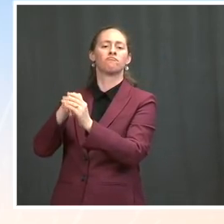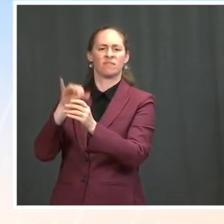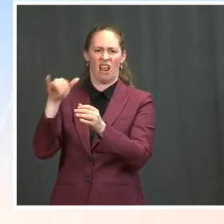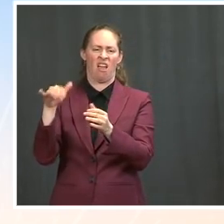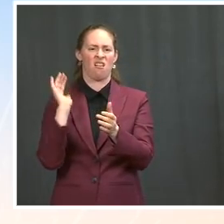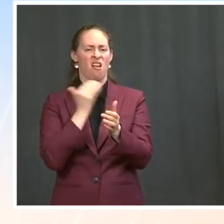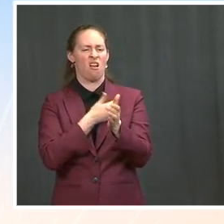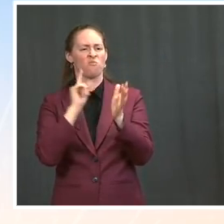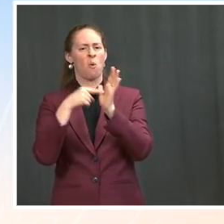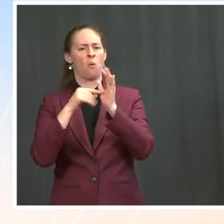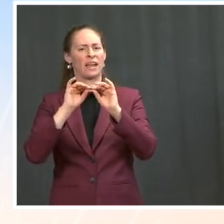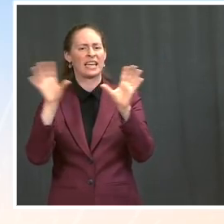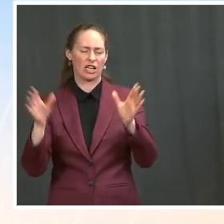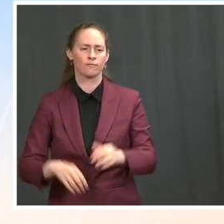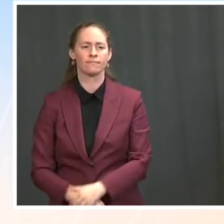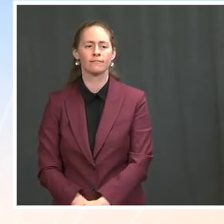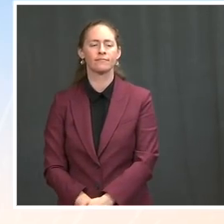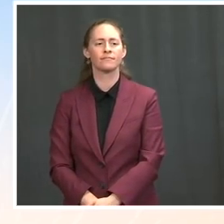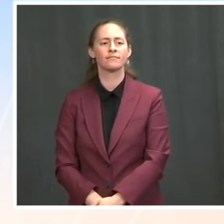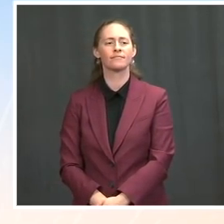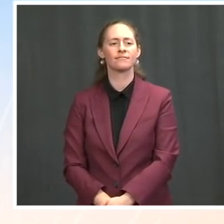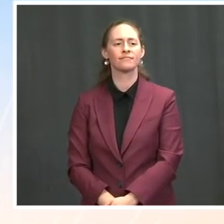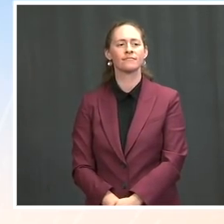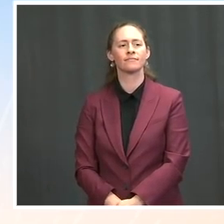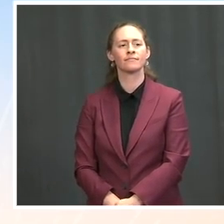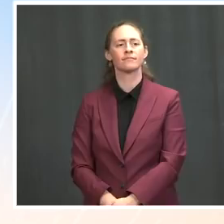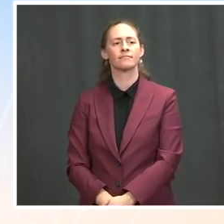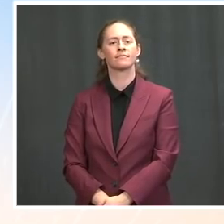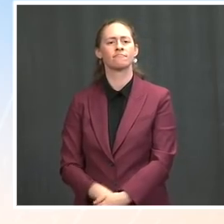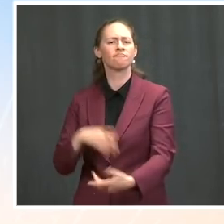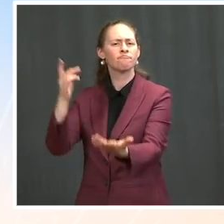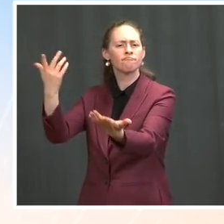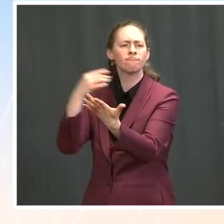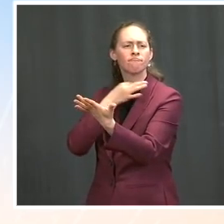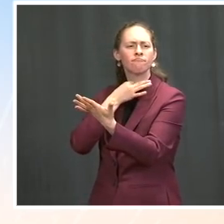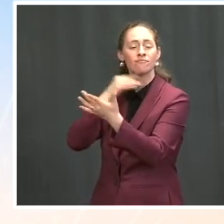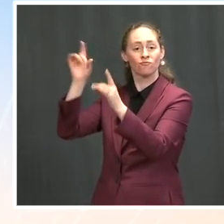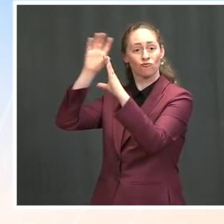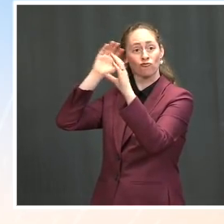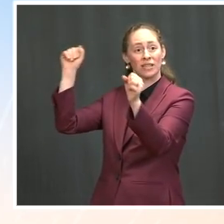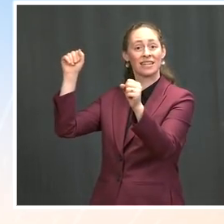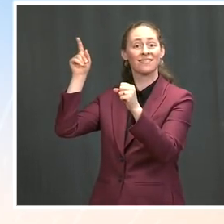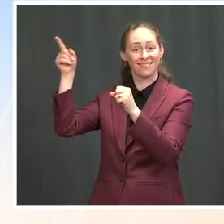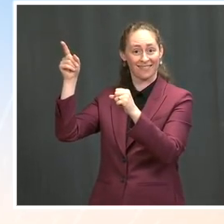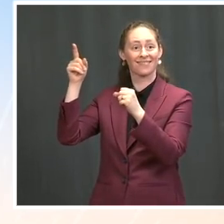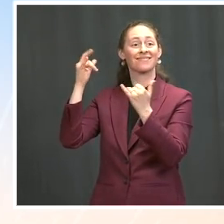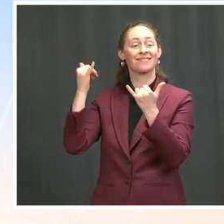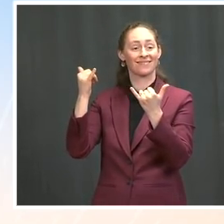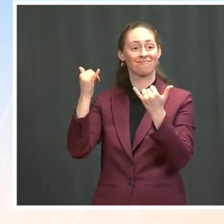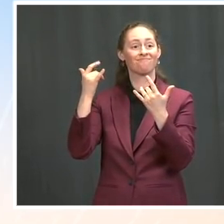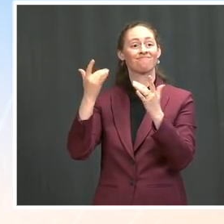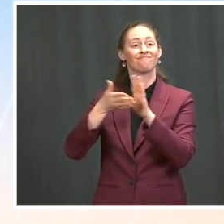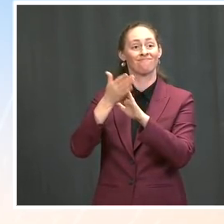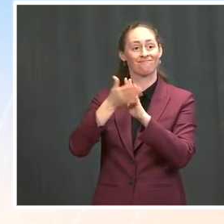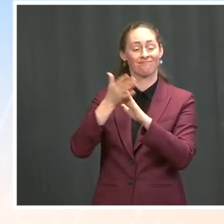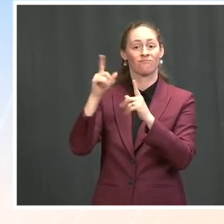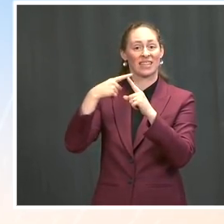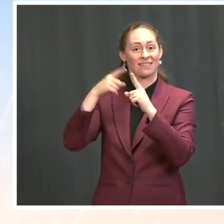President Biden's predecessor is going to return to his campaign-style rallies in Ohio this coming weekend.